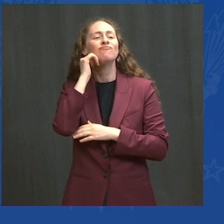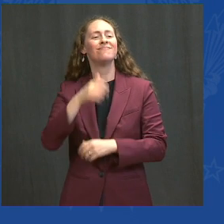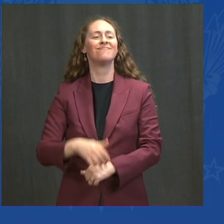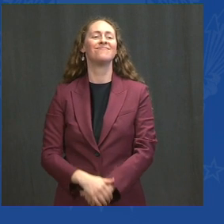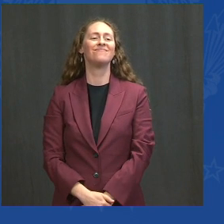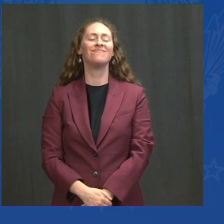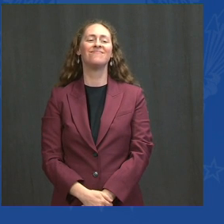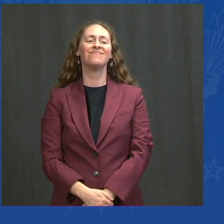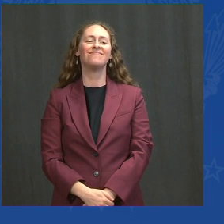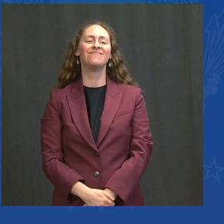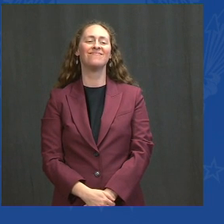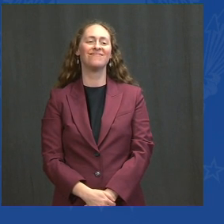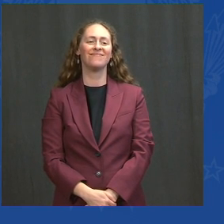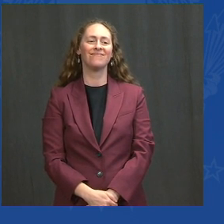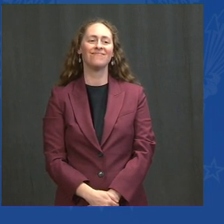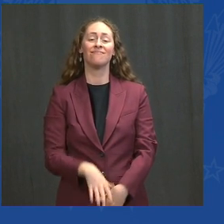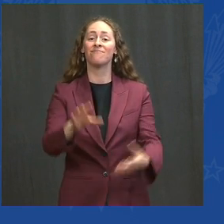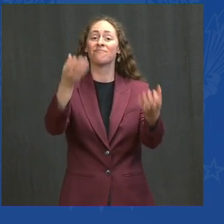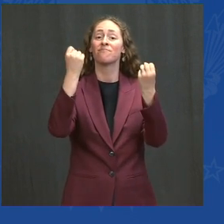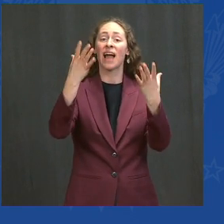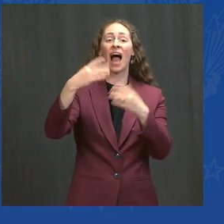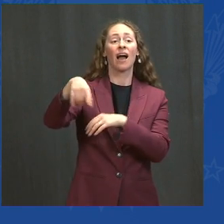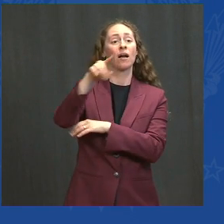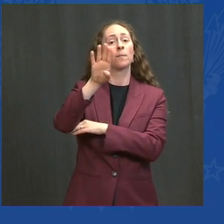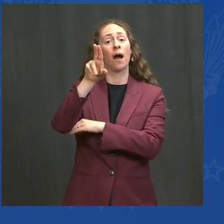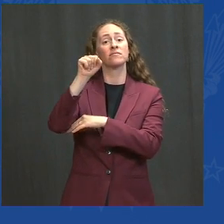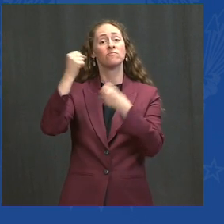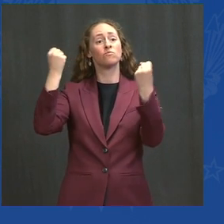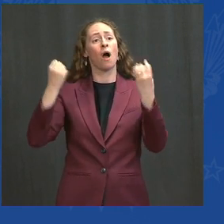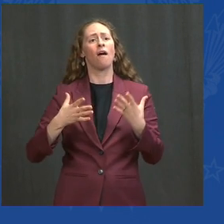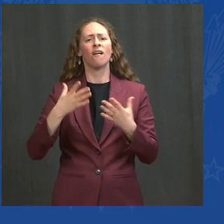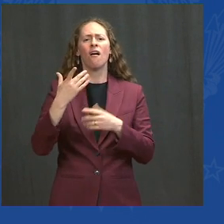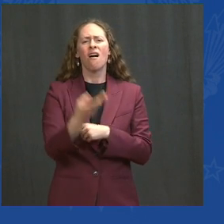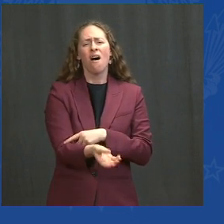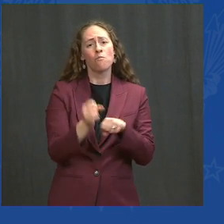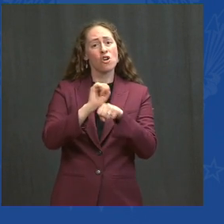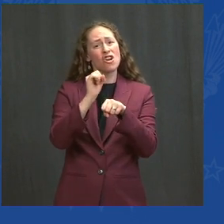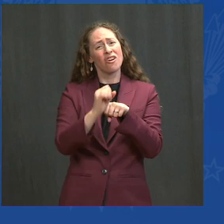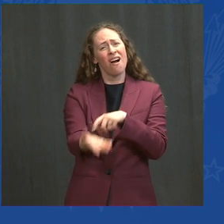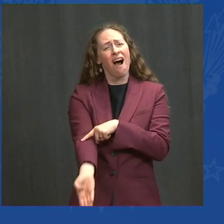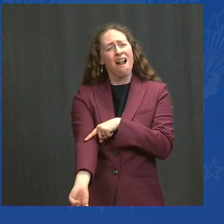on a daily basis, working long hours and ensure safe and reliable service to our community.